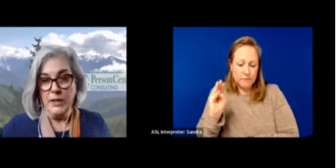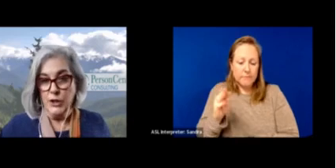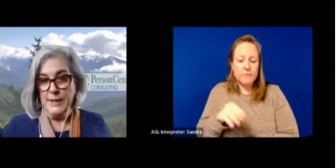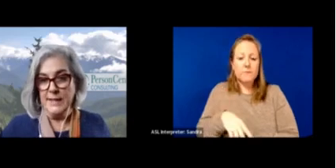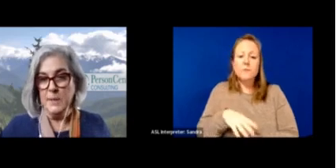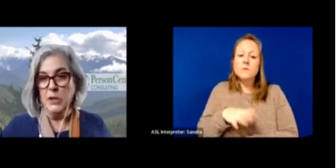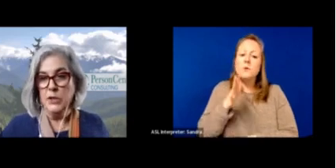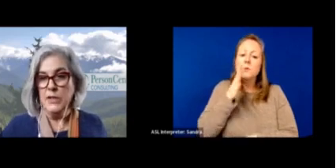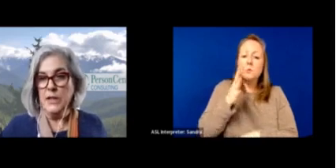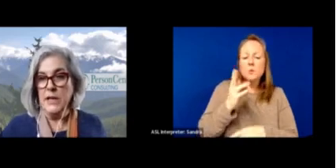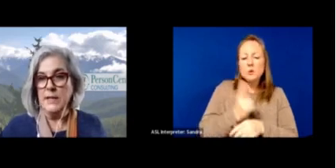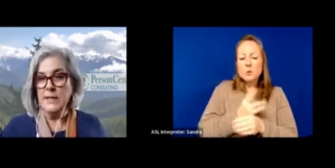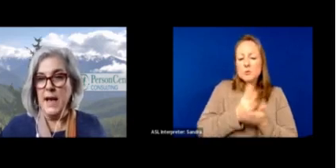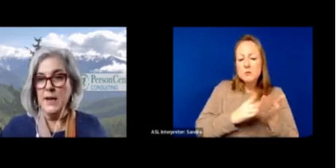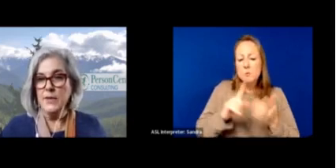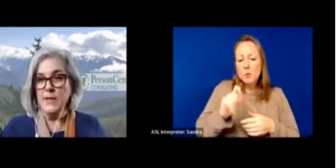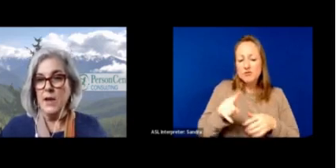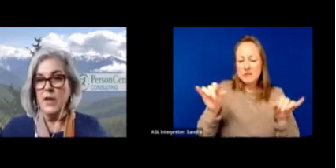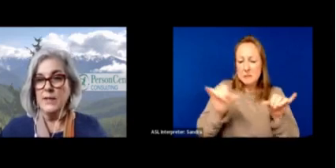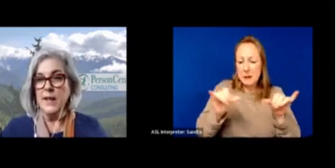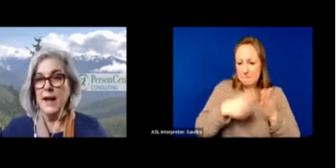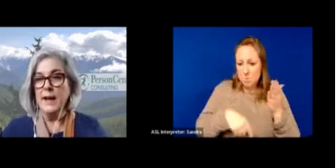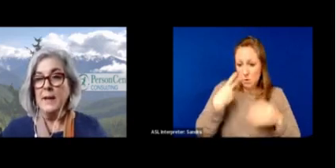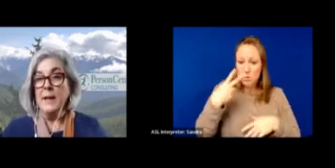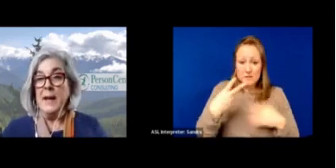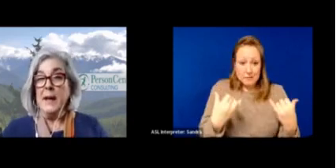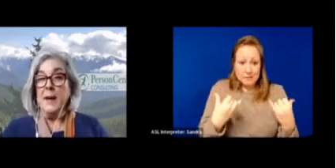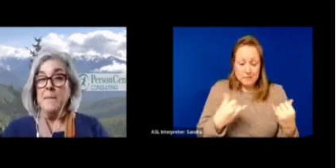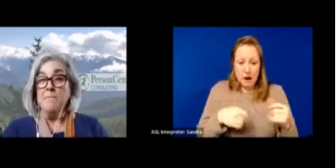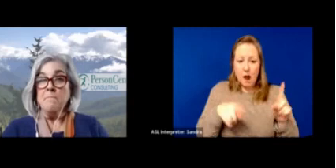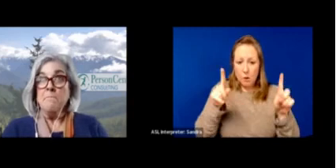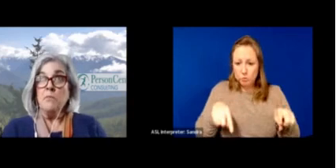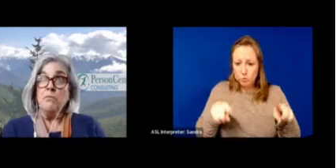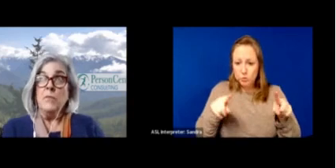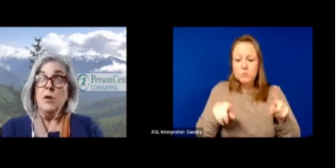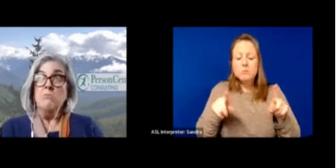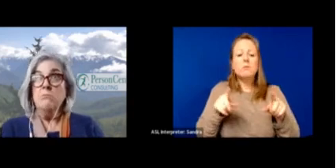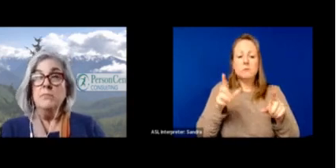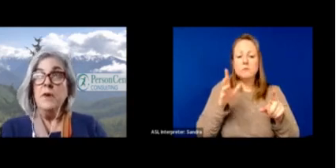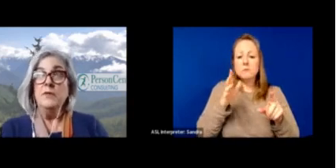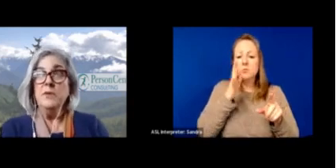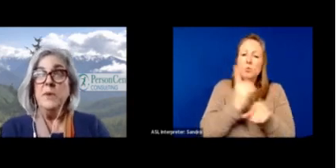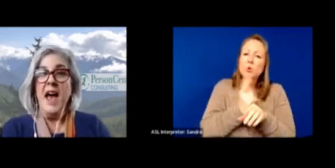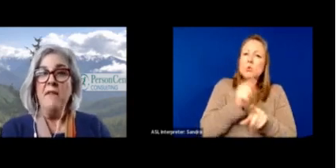questions similar to these that you see on the slide? Do we have